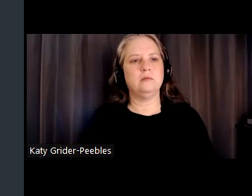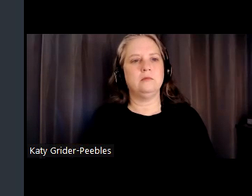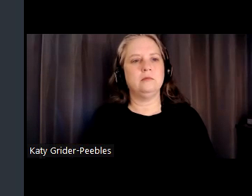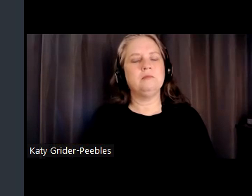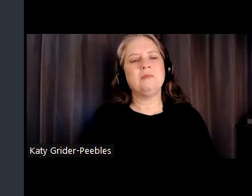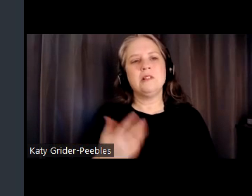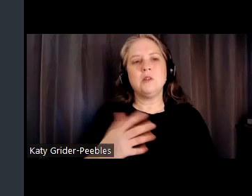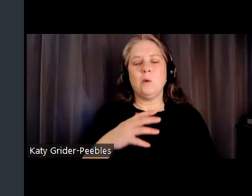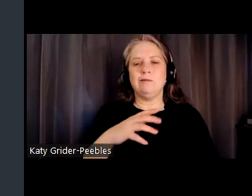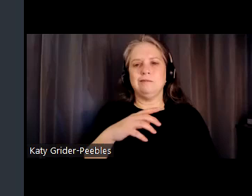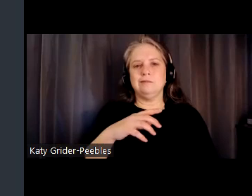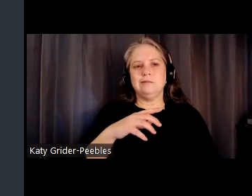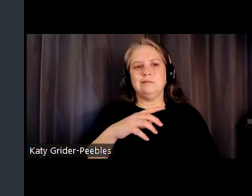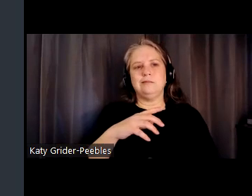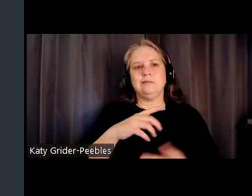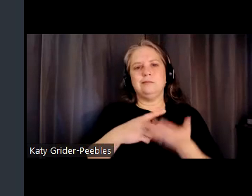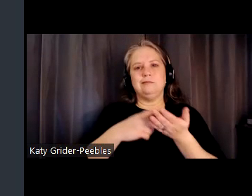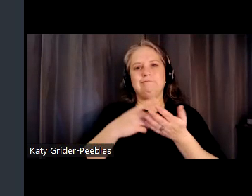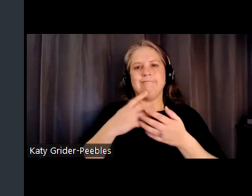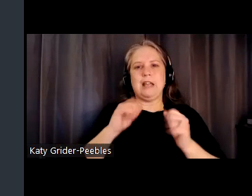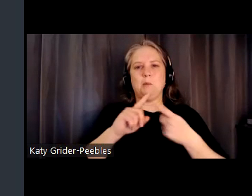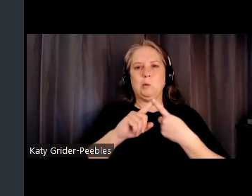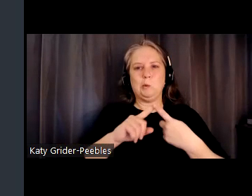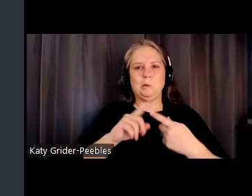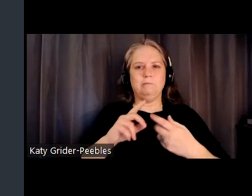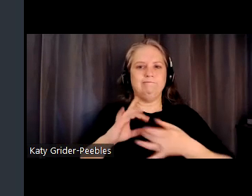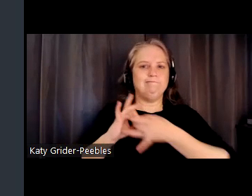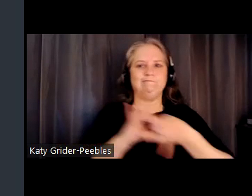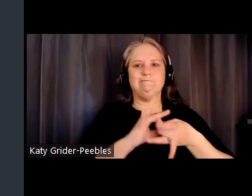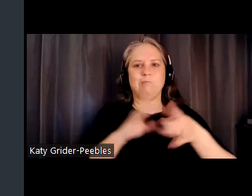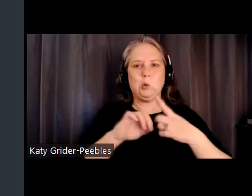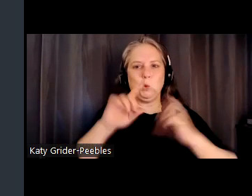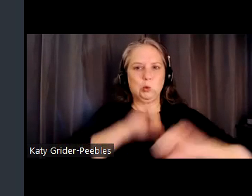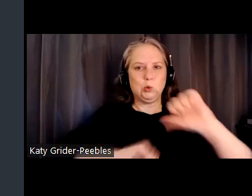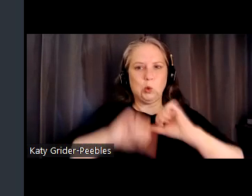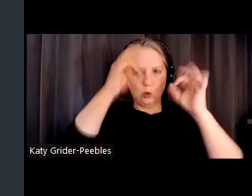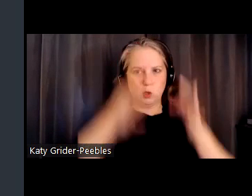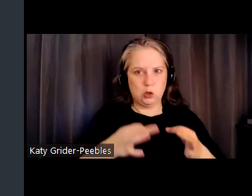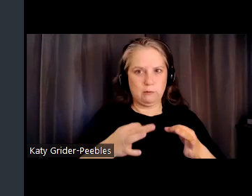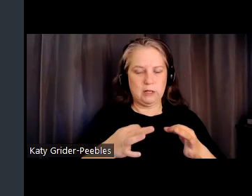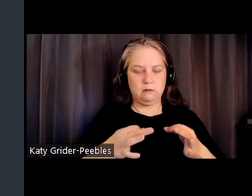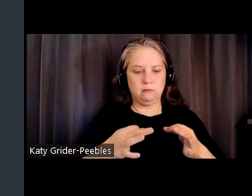Really, those things in the social world that are different from each other. That's all that means.